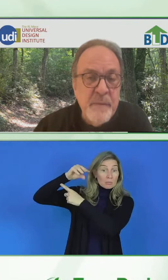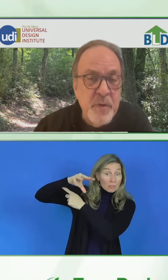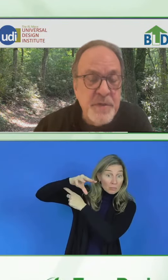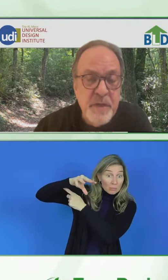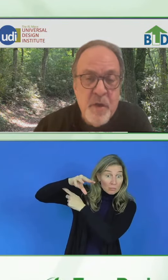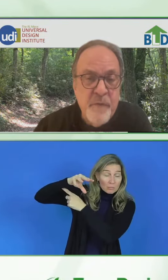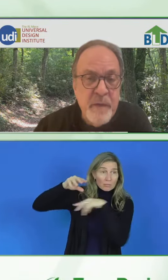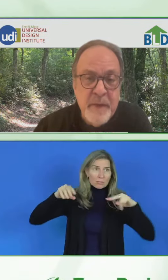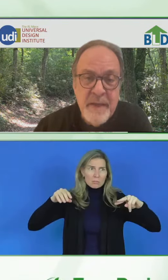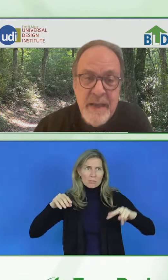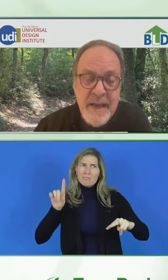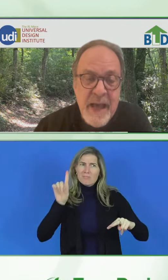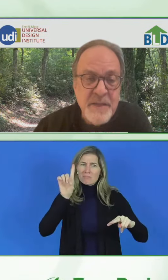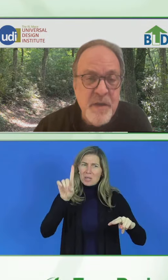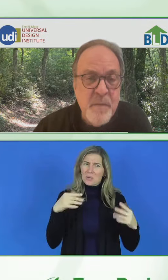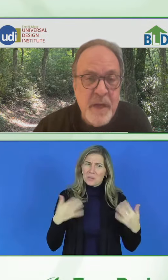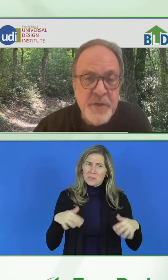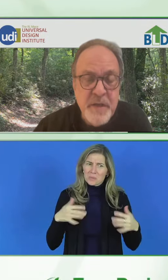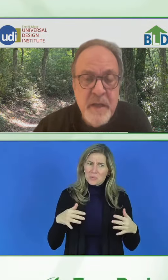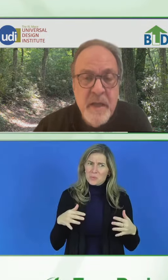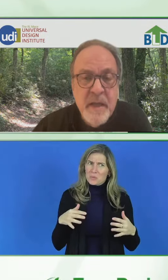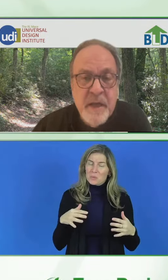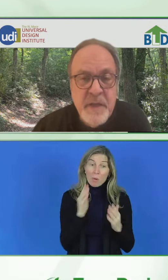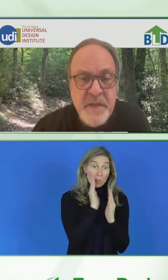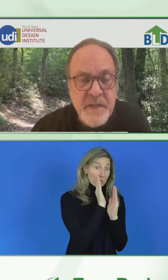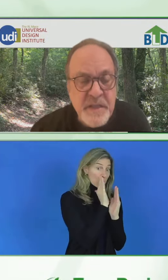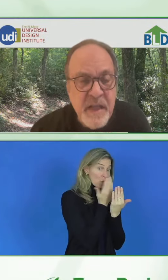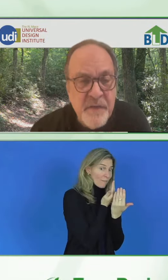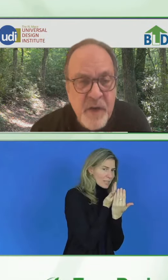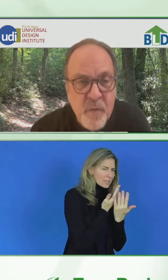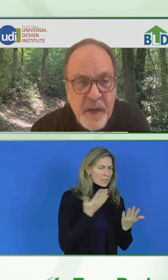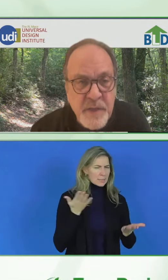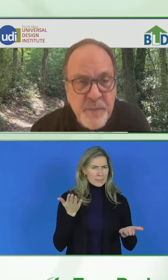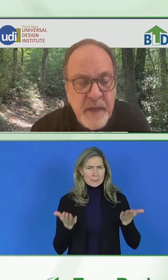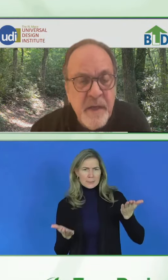a boost in COVID but not so much these days, it is not very widespread.